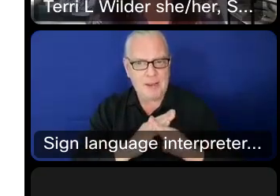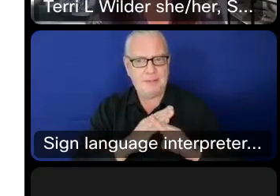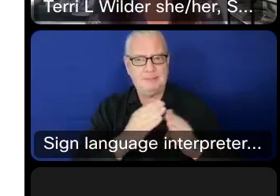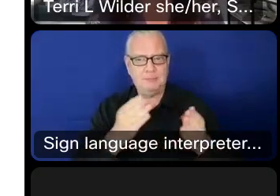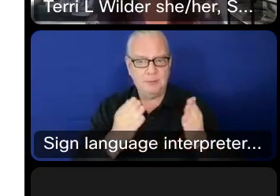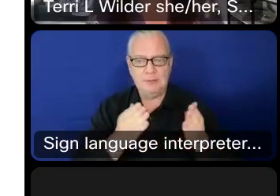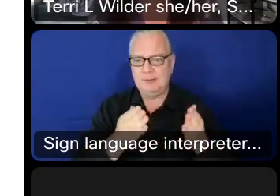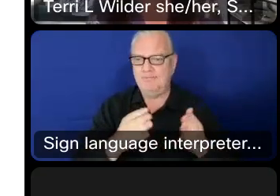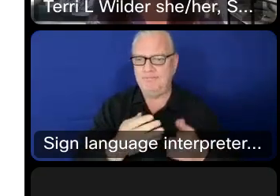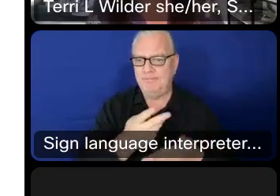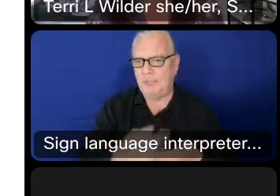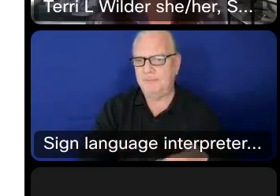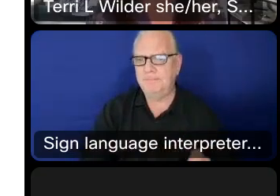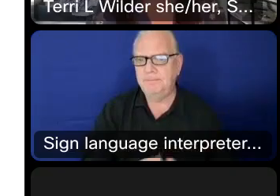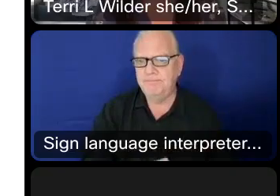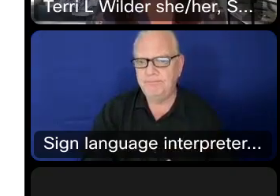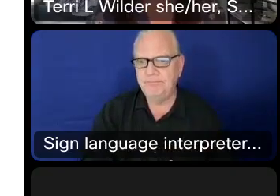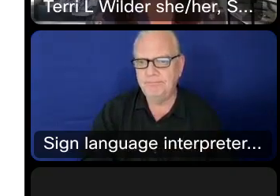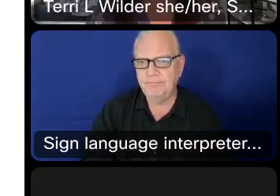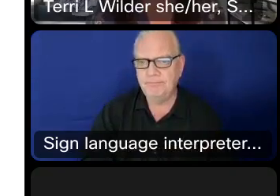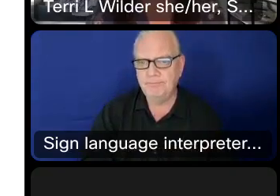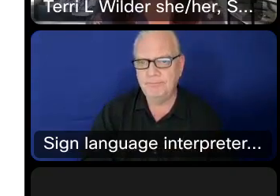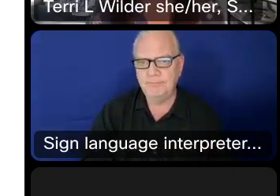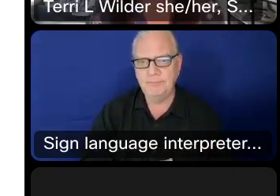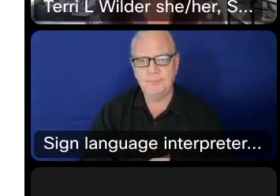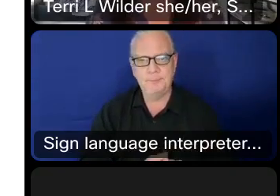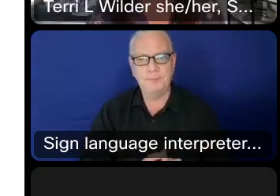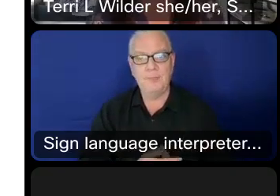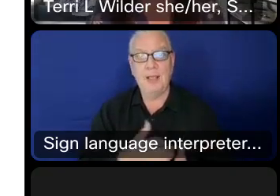And it also ties into, I think, something that we're all